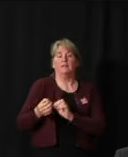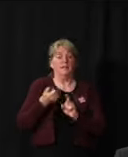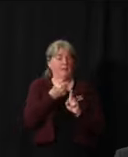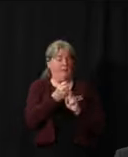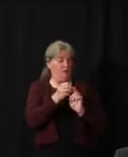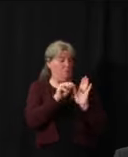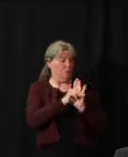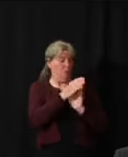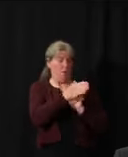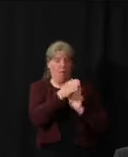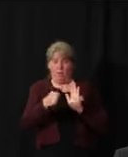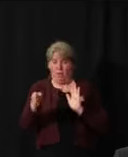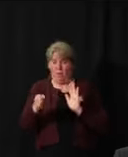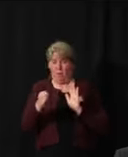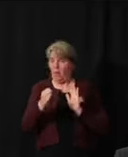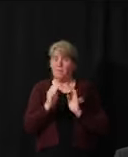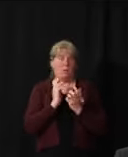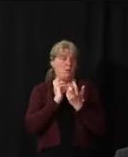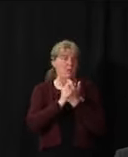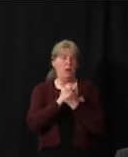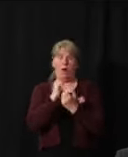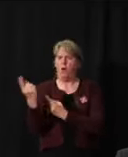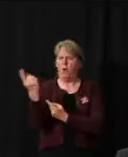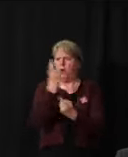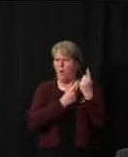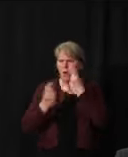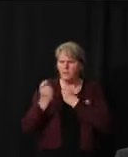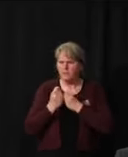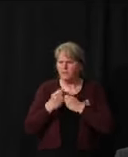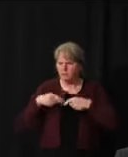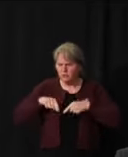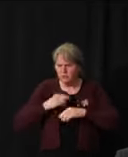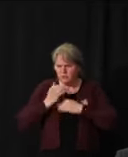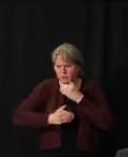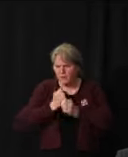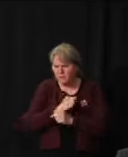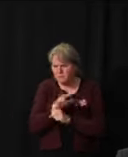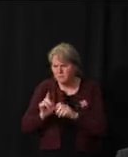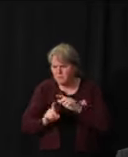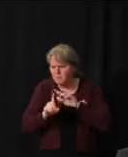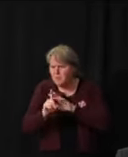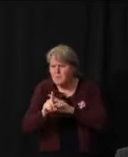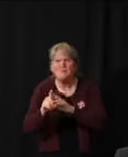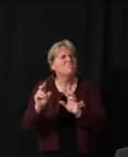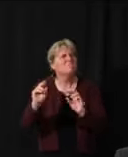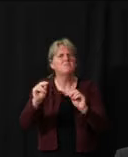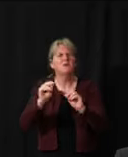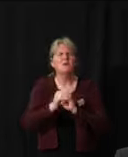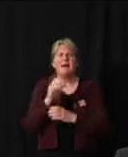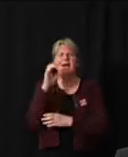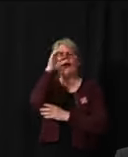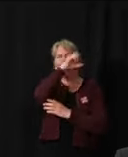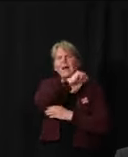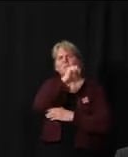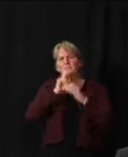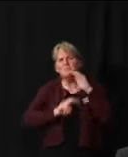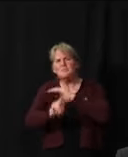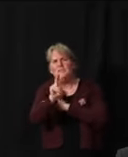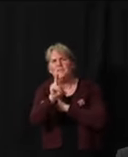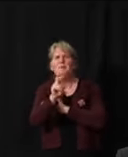Not every model is appropriate to listen to -- to answer every question at every stage of the break and there are means to estimate and predict what might